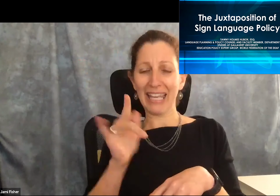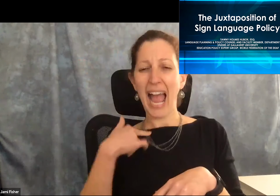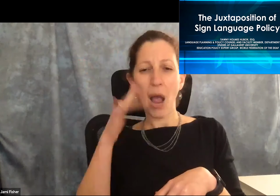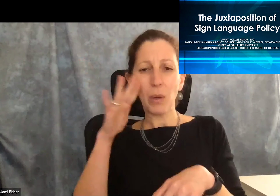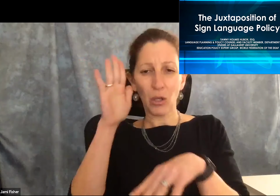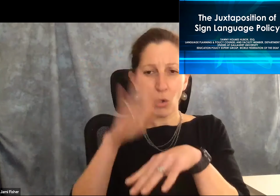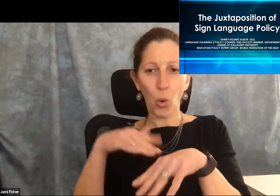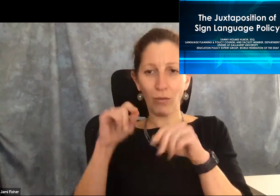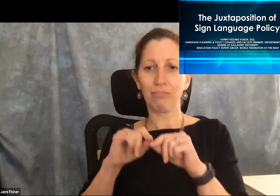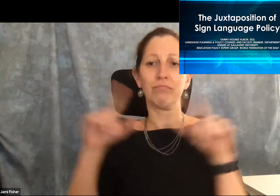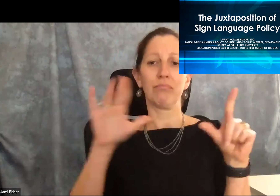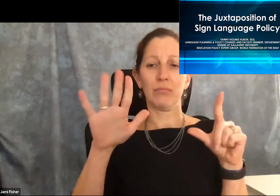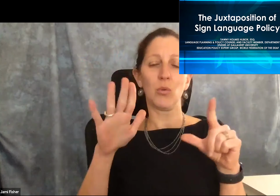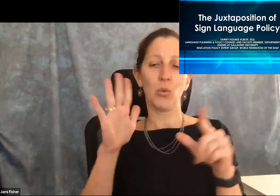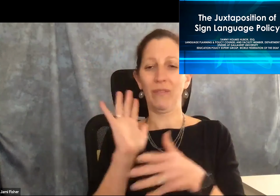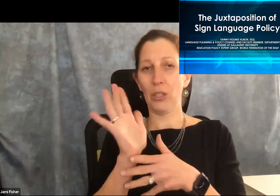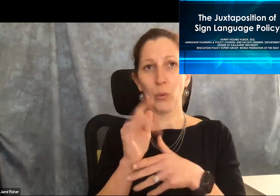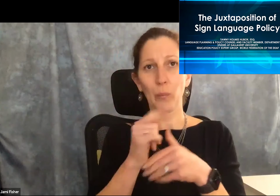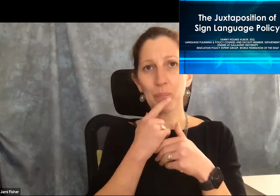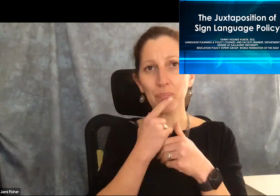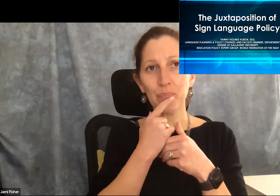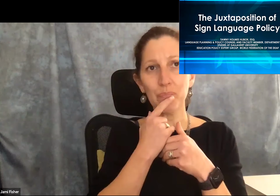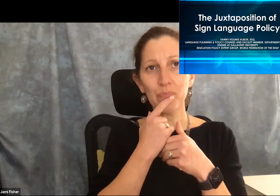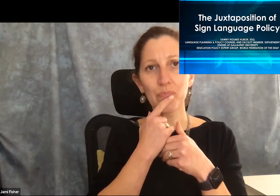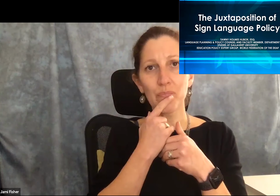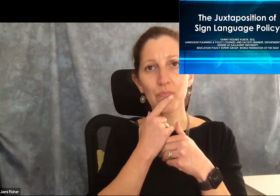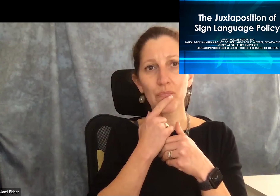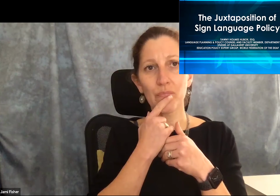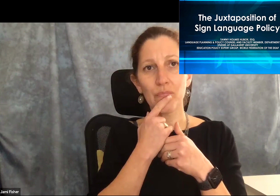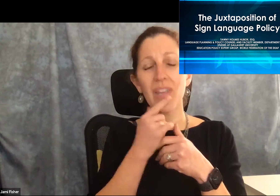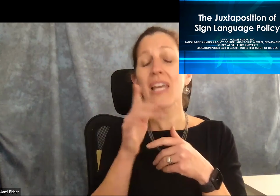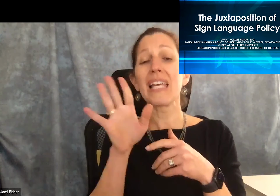in order to be called on, and then your video will be brought up so that you can ask your question.